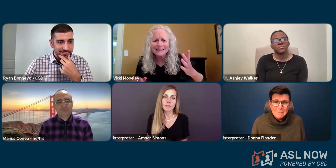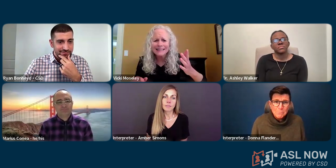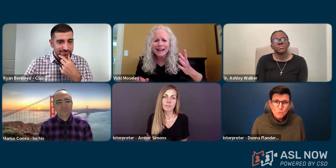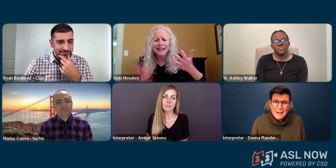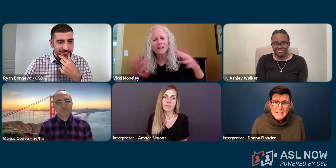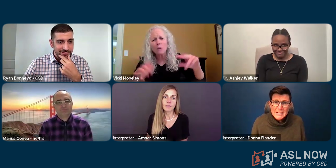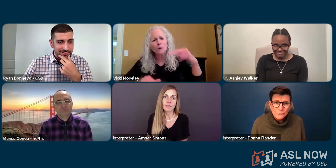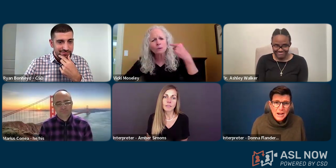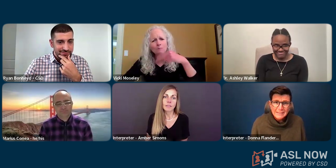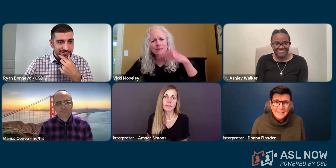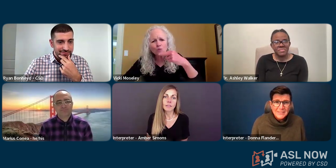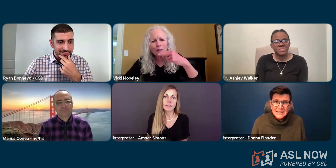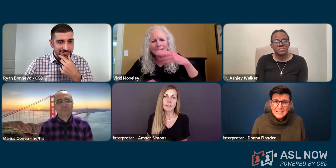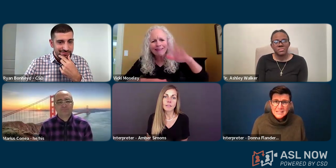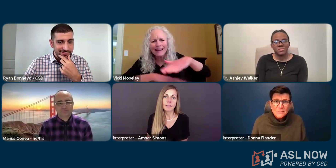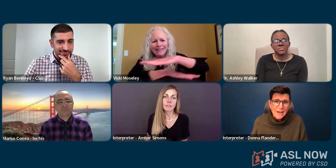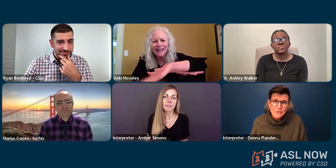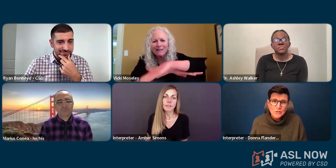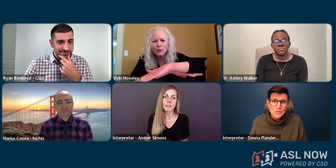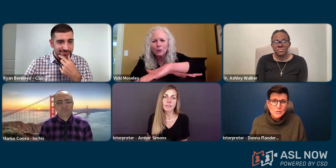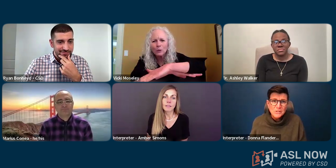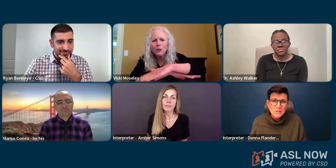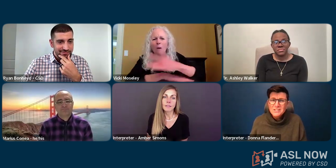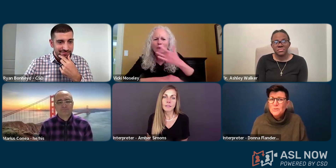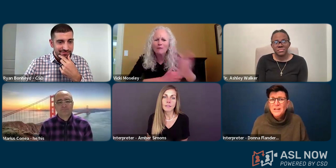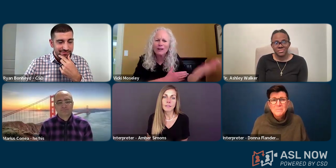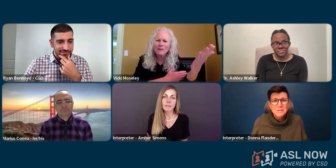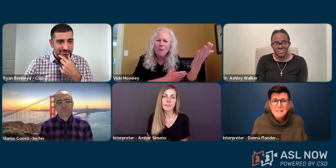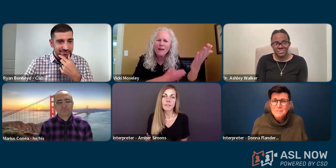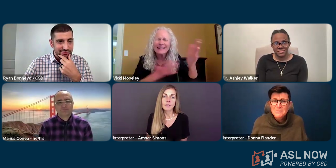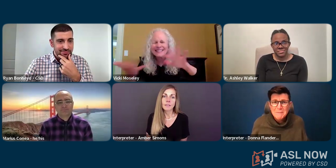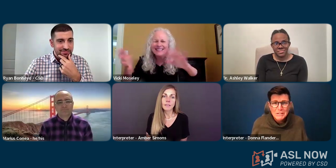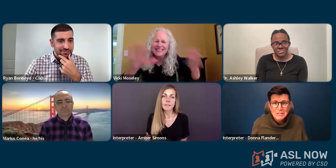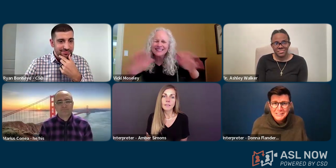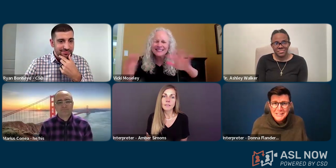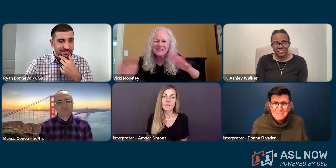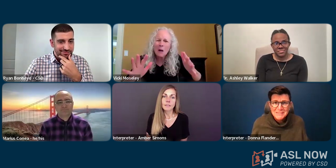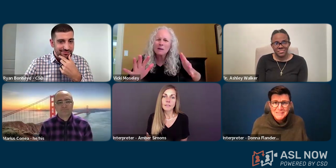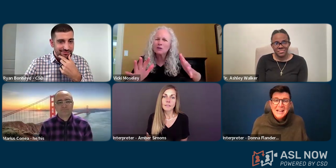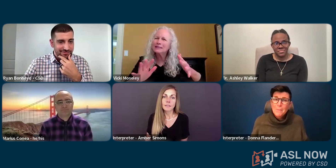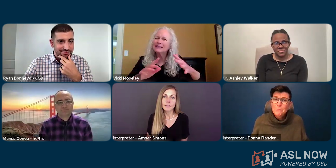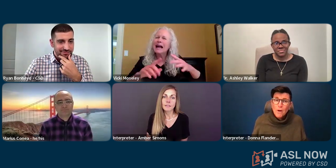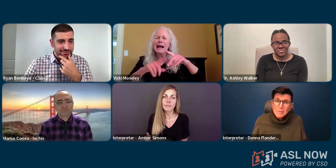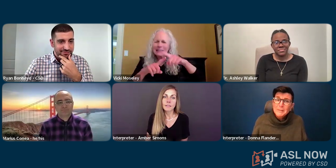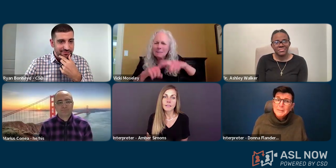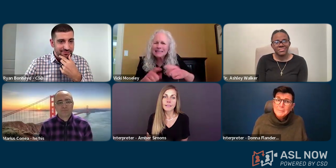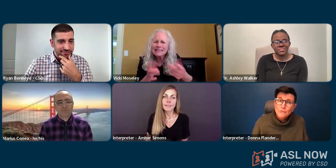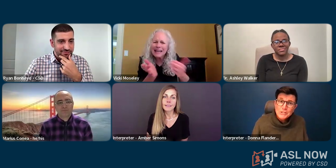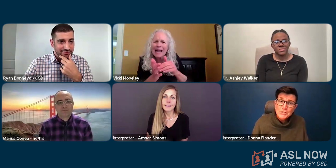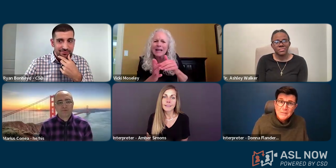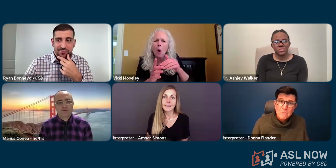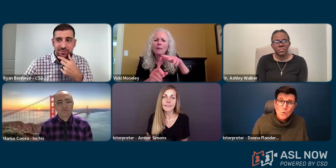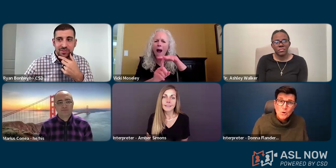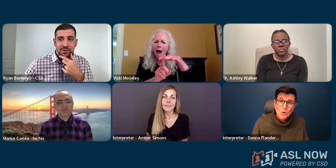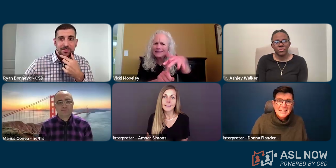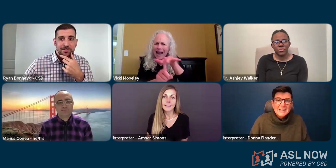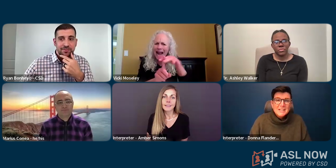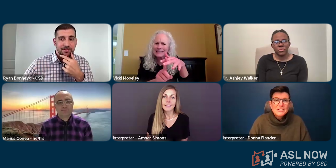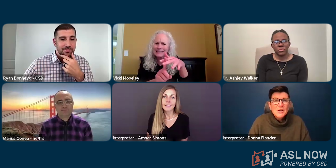that my brain is fried, like the end of the afternoon. Don't come to me and make me read your lips. I'll probably be fresher in the morning.